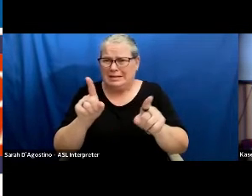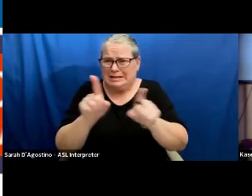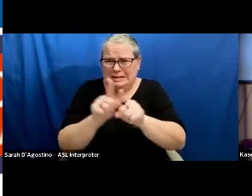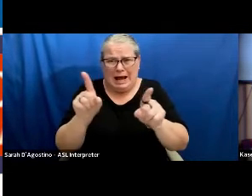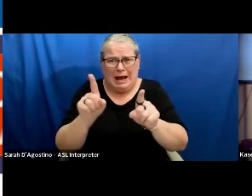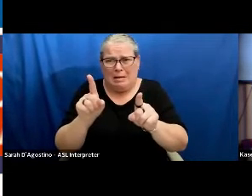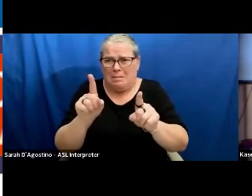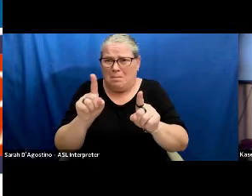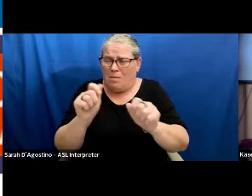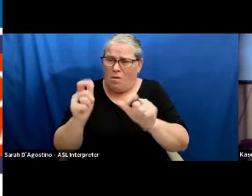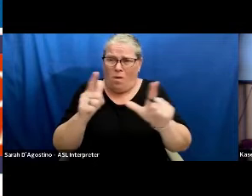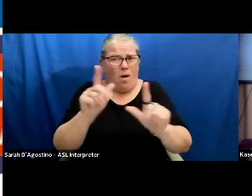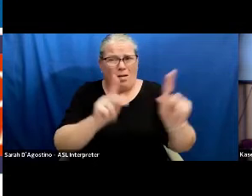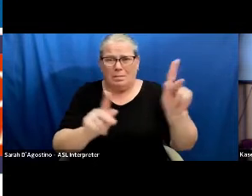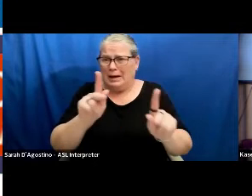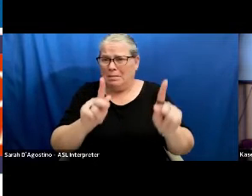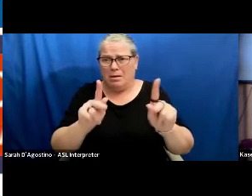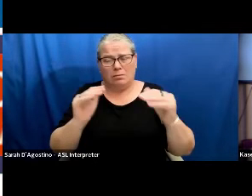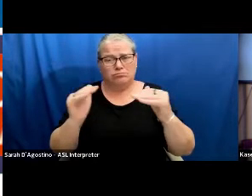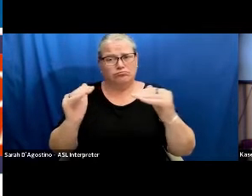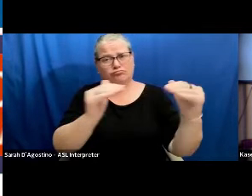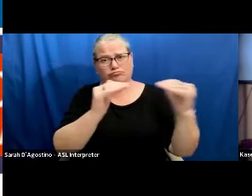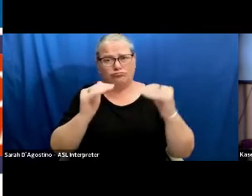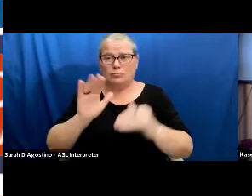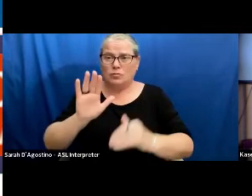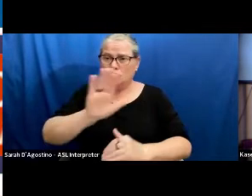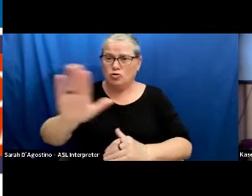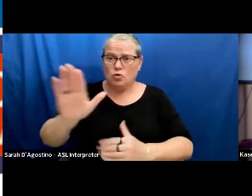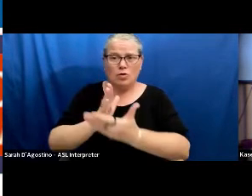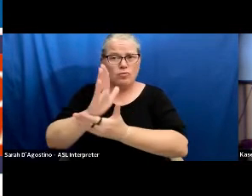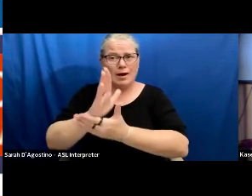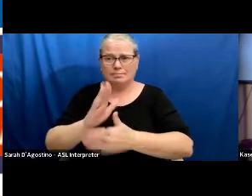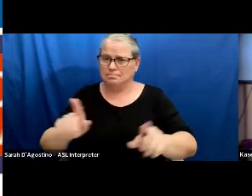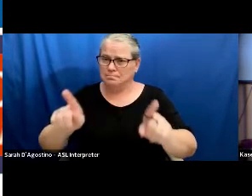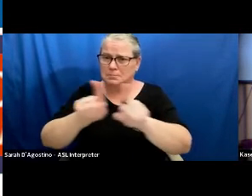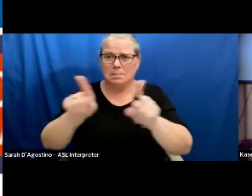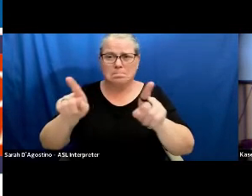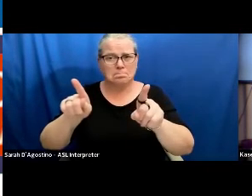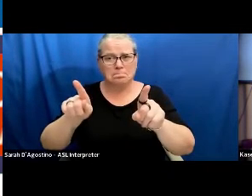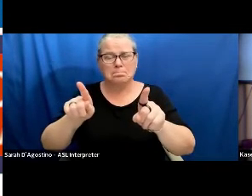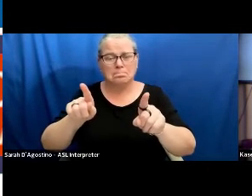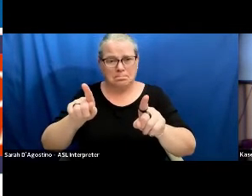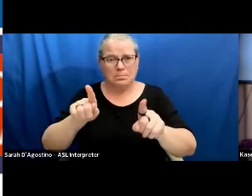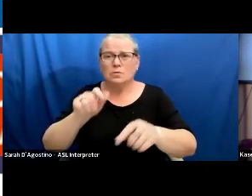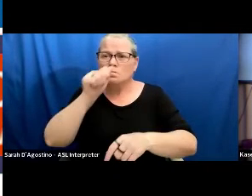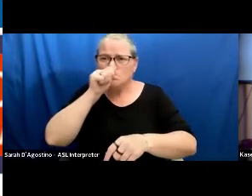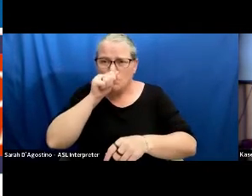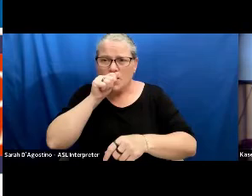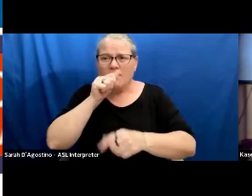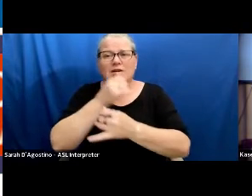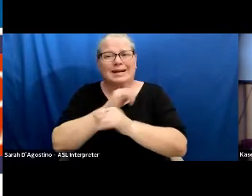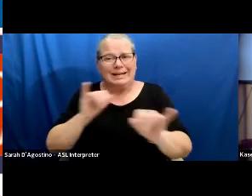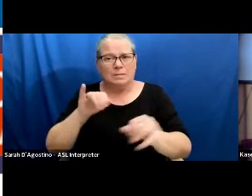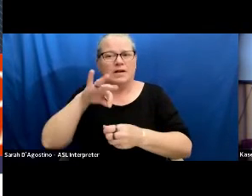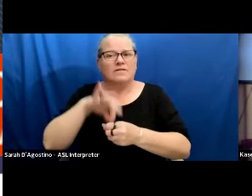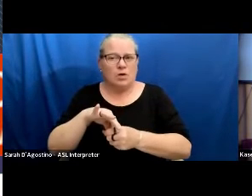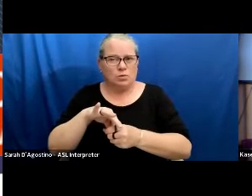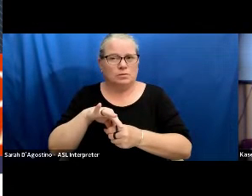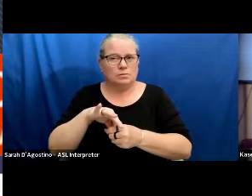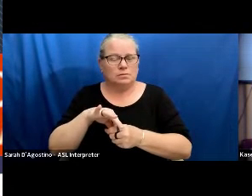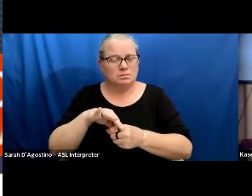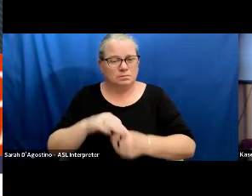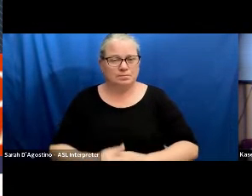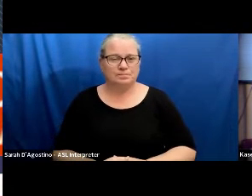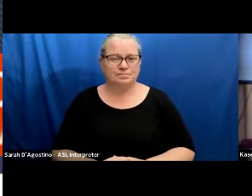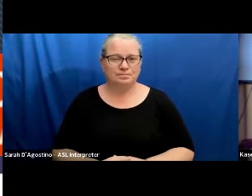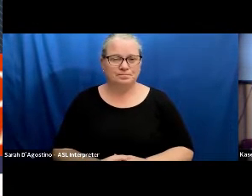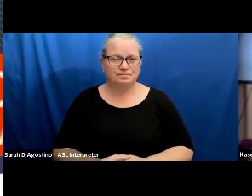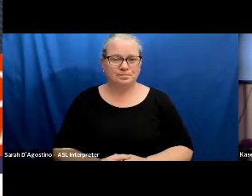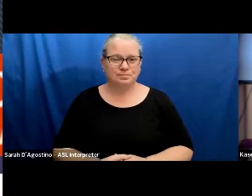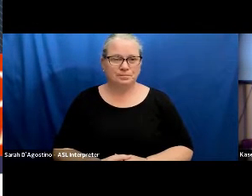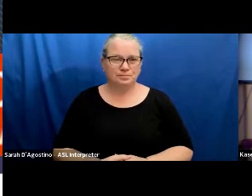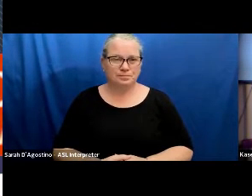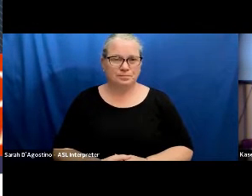you too have the same right to cast a private vote an independent vote um so with that i